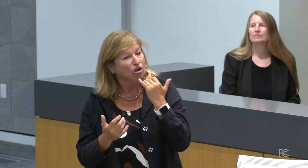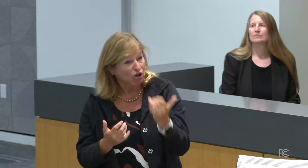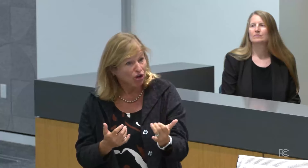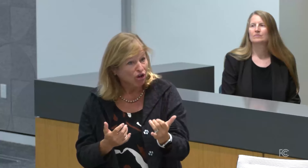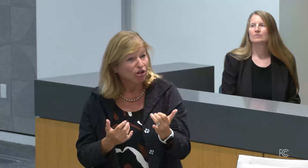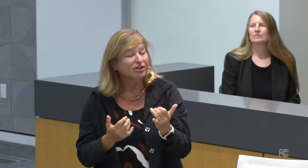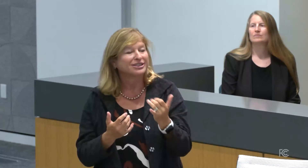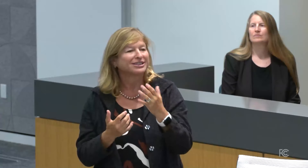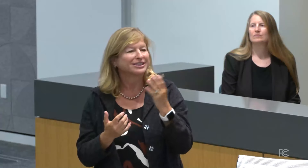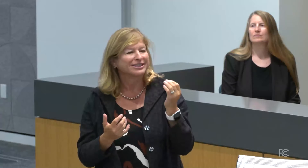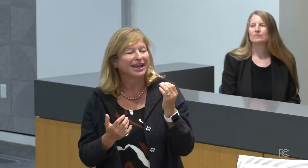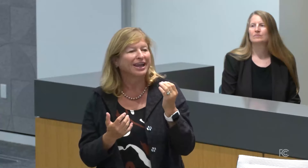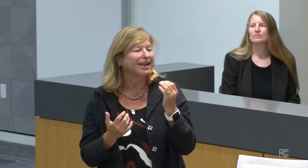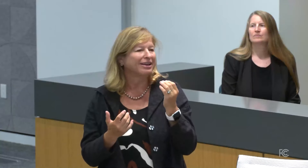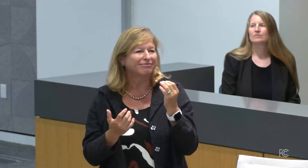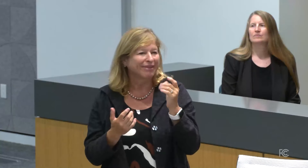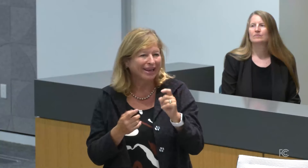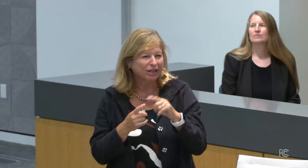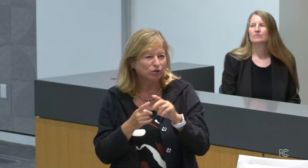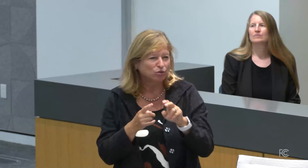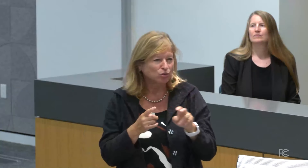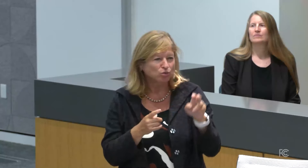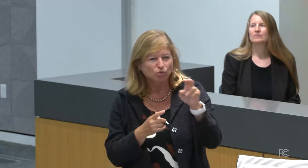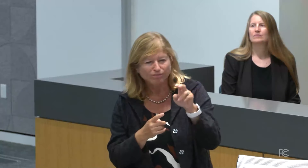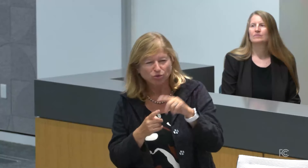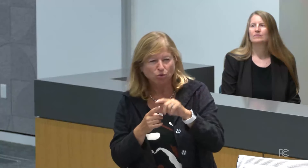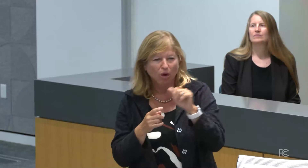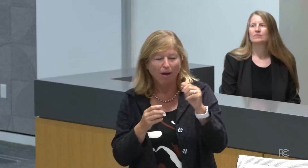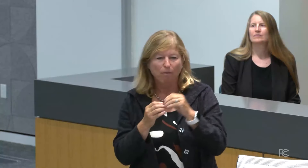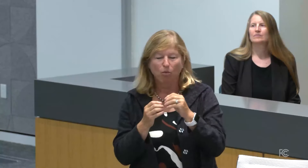NEXT QUESTION FOR THIS PANEL